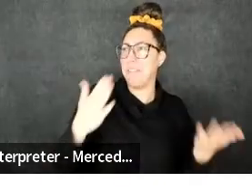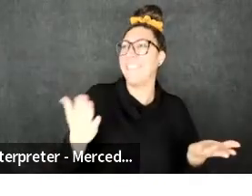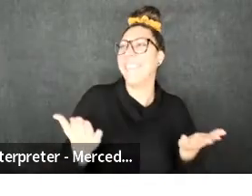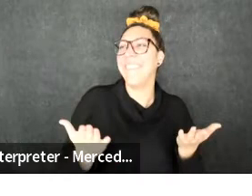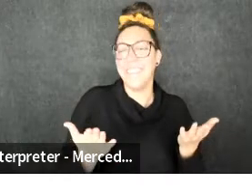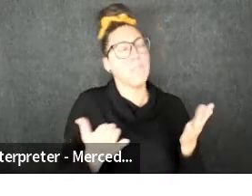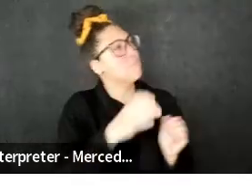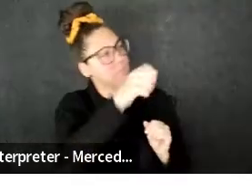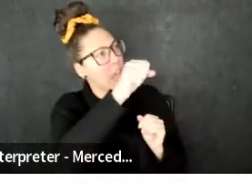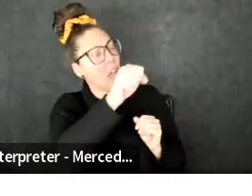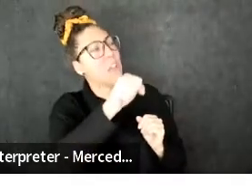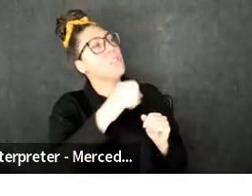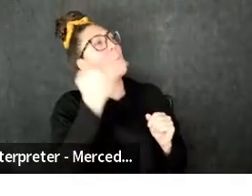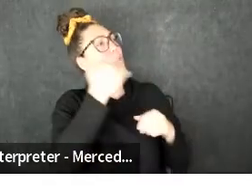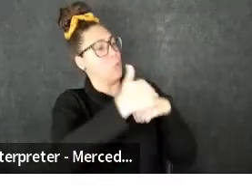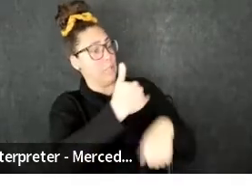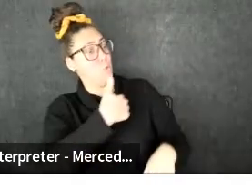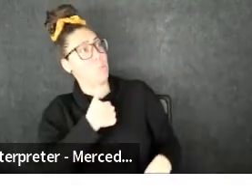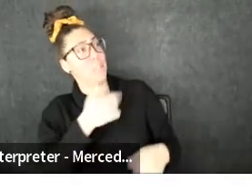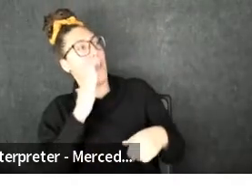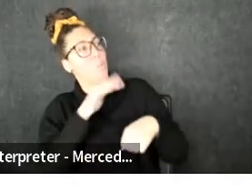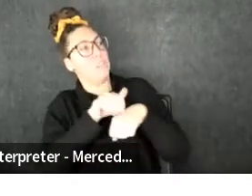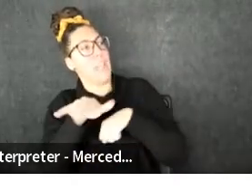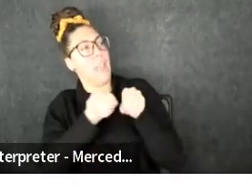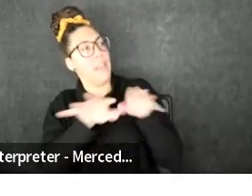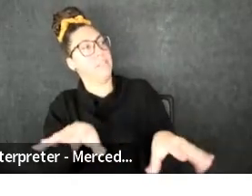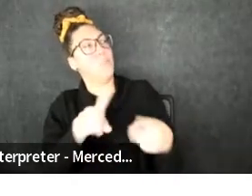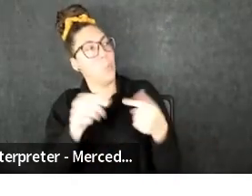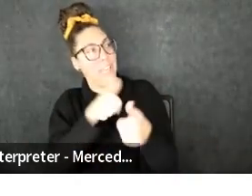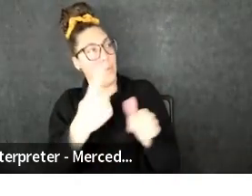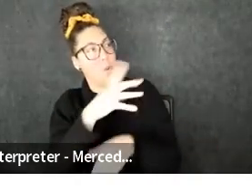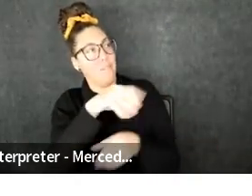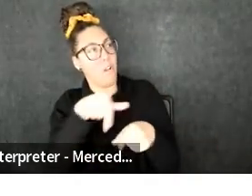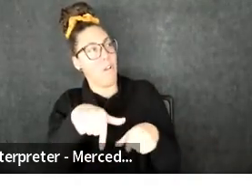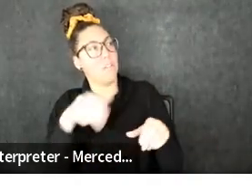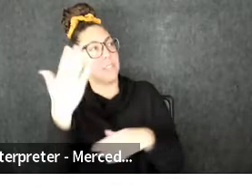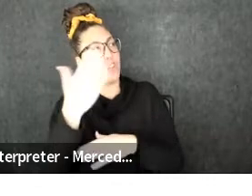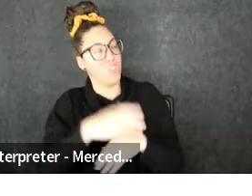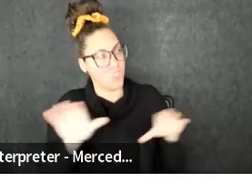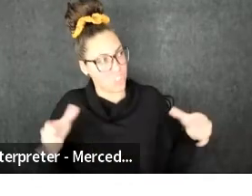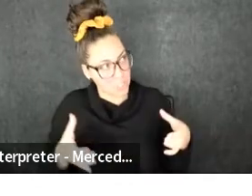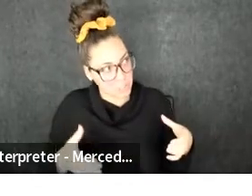Natasha, if you send it to me afterwards, I'll make sure that everybody who was in this session will get a copy. Okay.